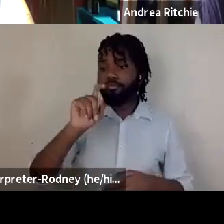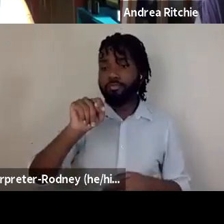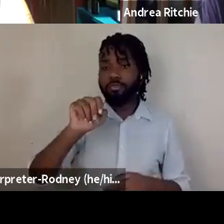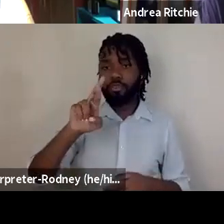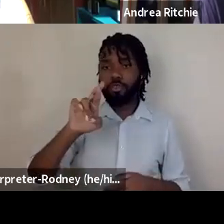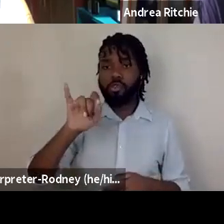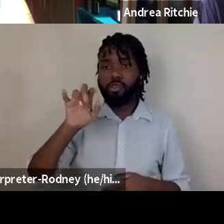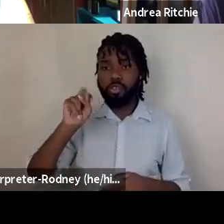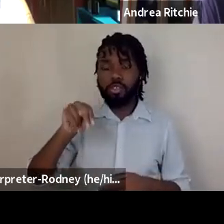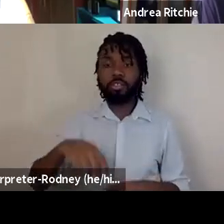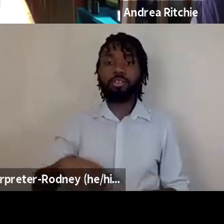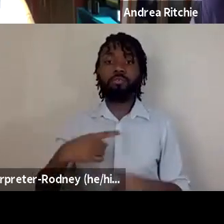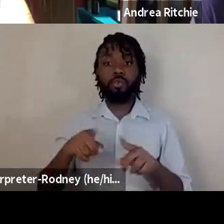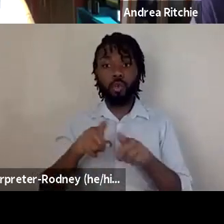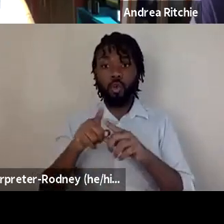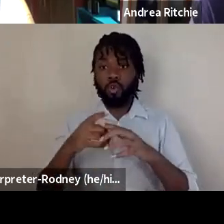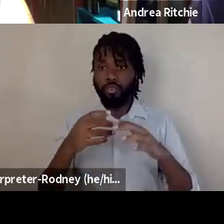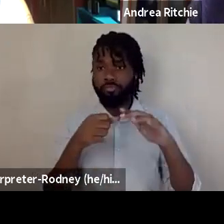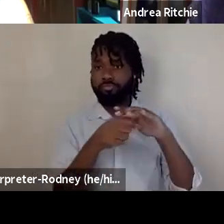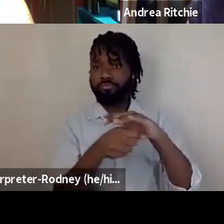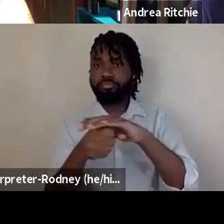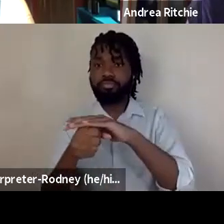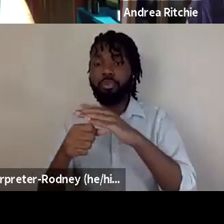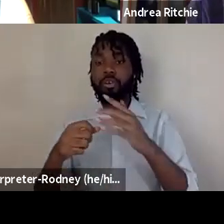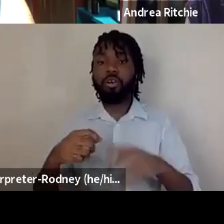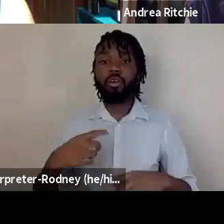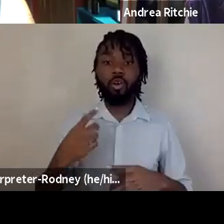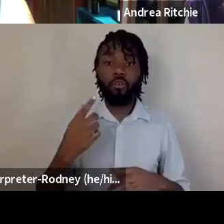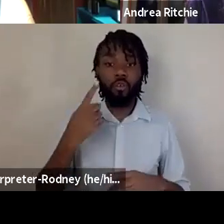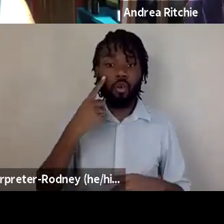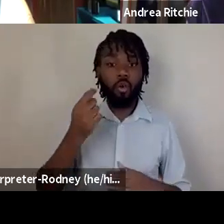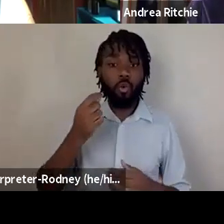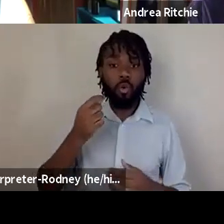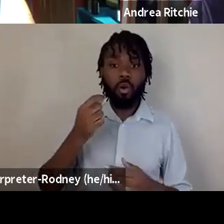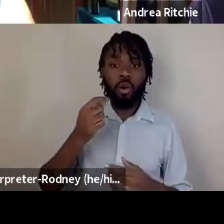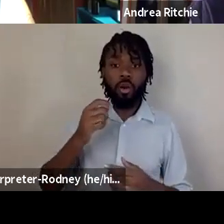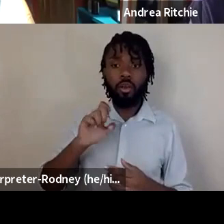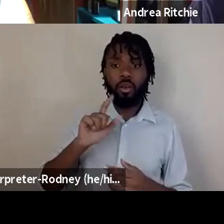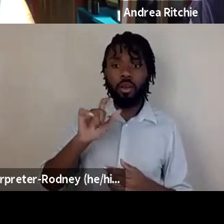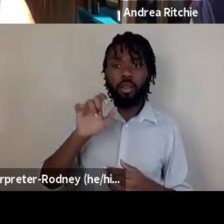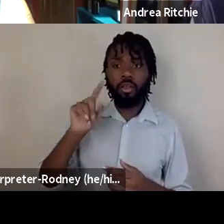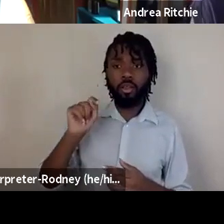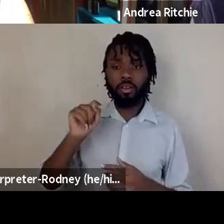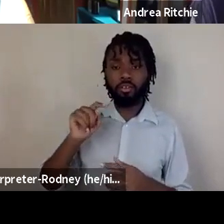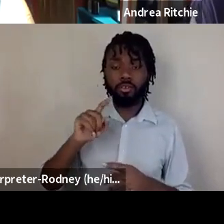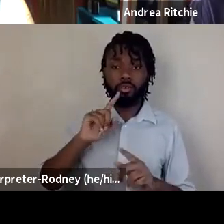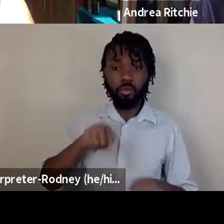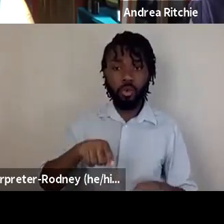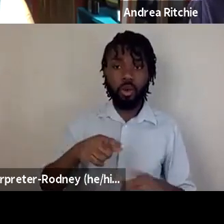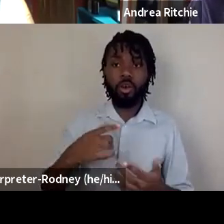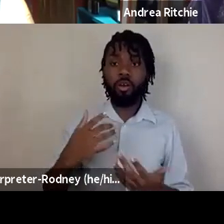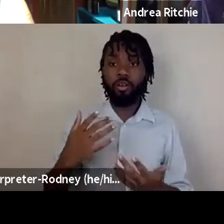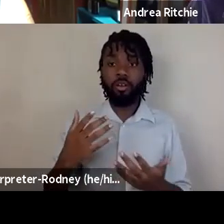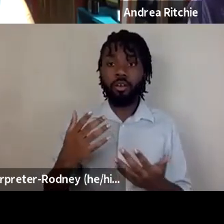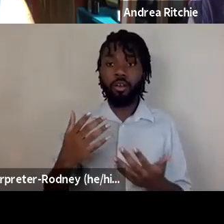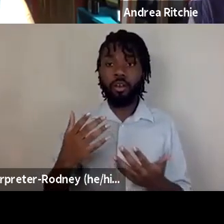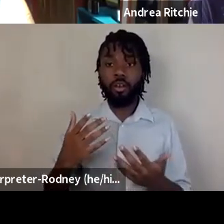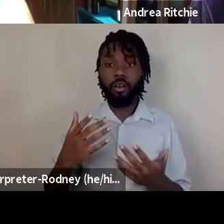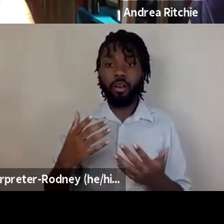when police respond to what Elliot was describing, as someone having unmet needs,